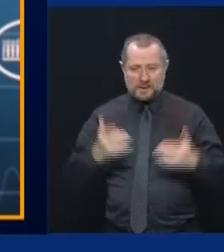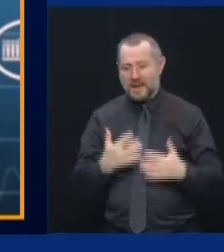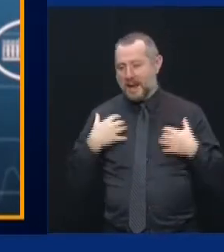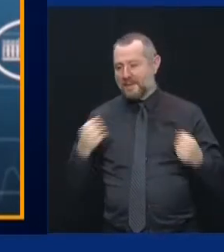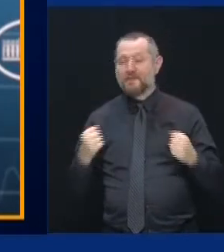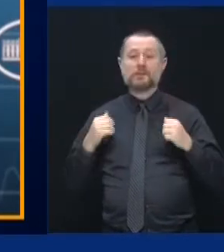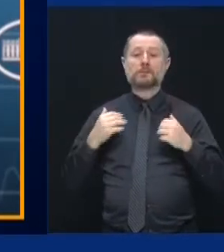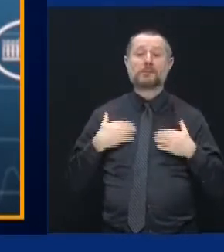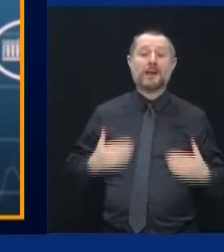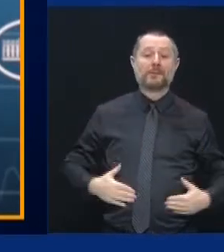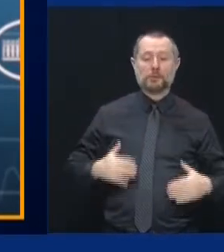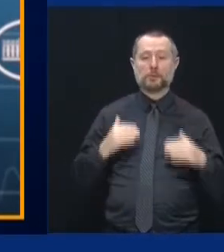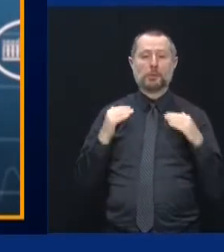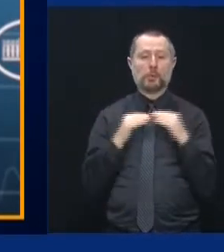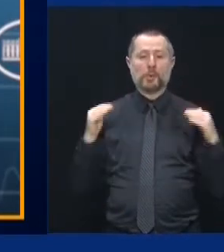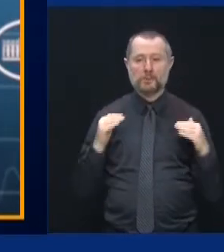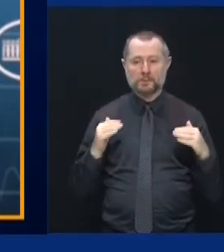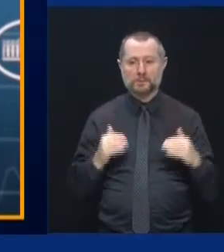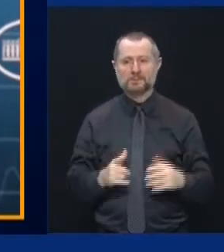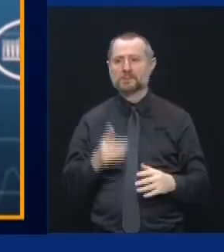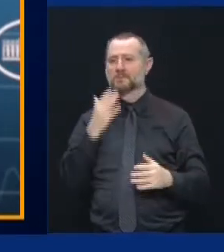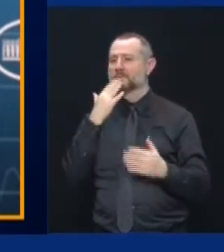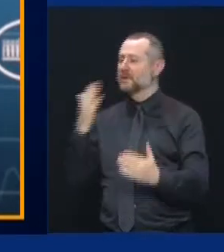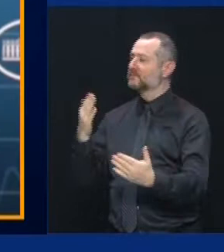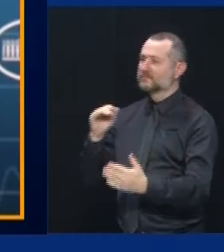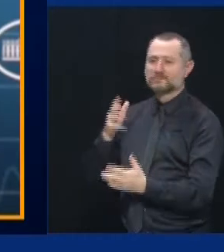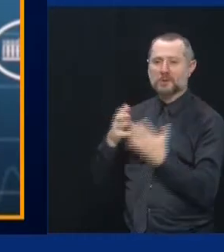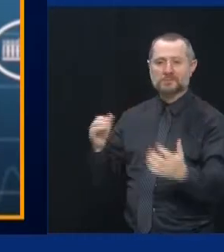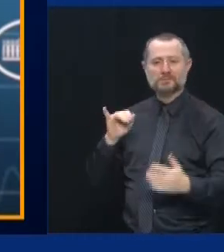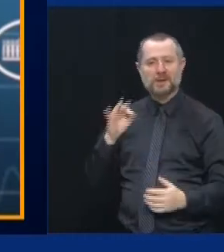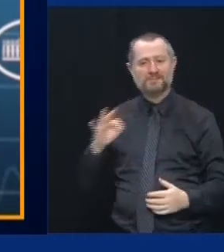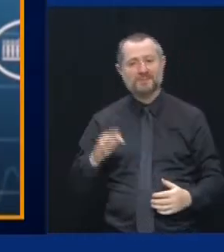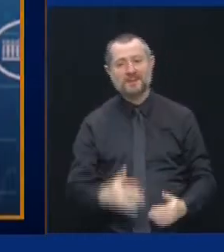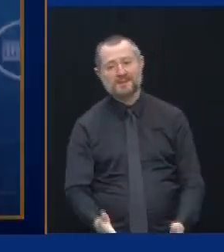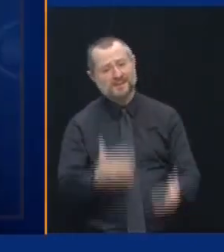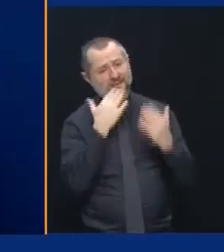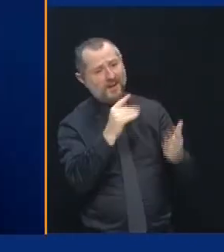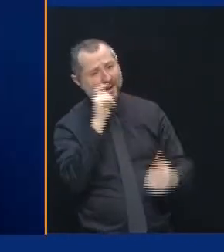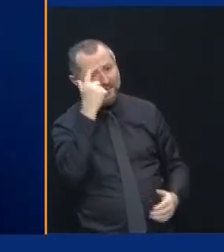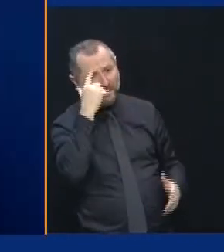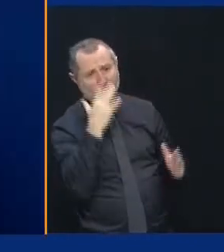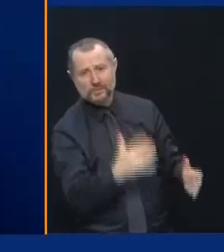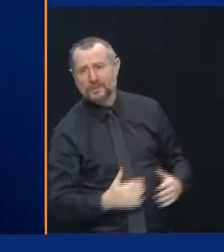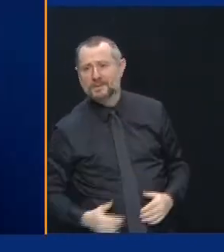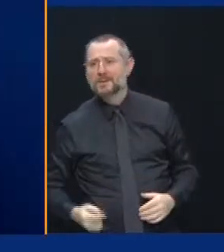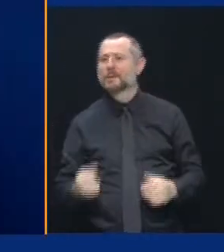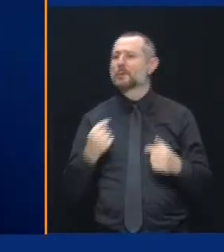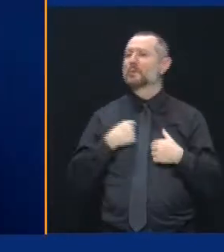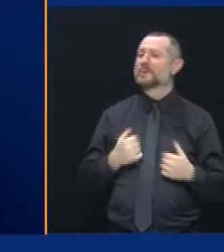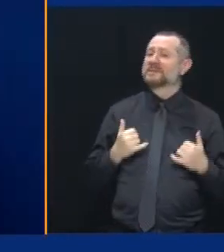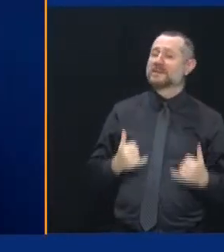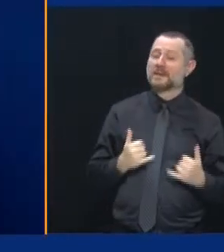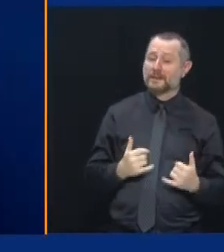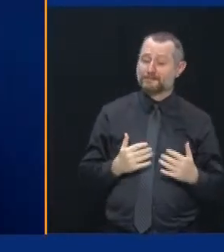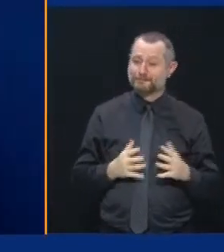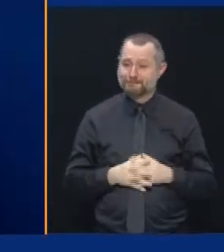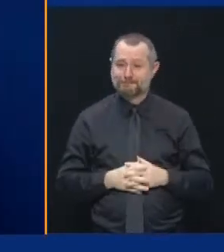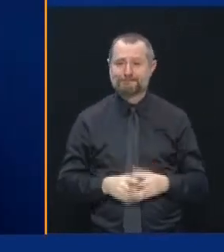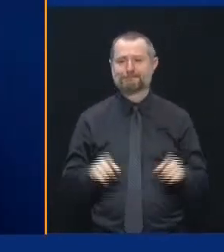WILL SPEAK ABOUT HOW TODAY'S EQUITY WORK TO LIFE. DR. NUNEZ SMITH. THANK YOU SO MUCH, JEFF.